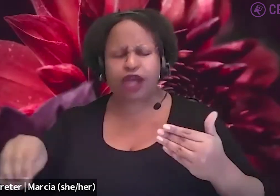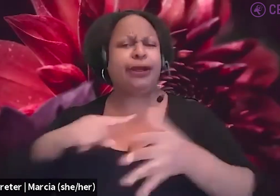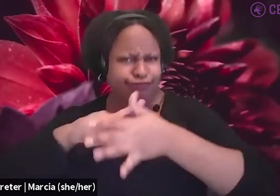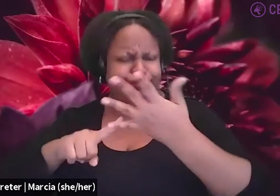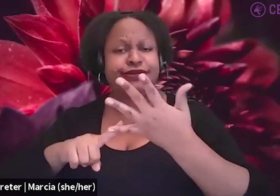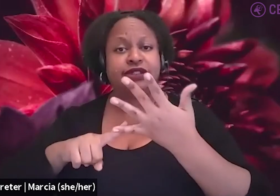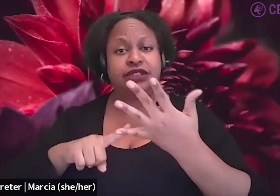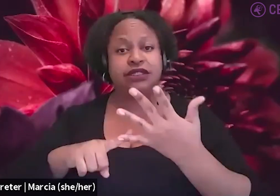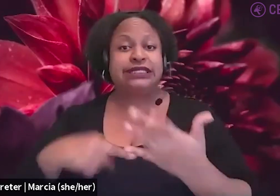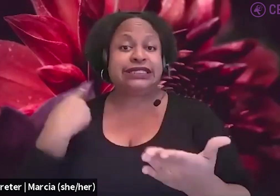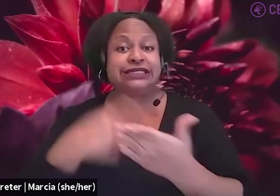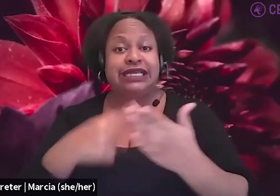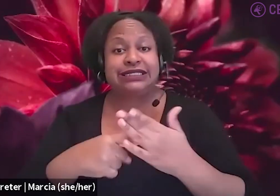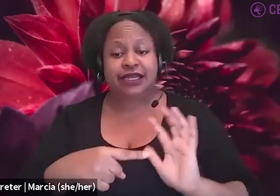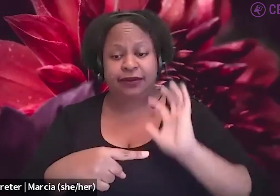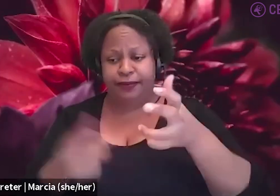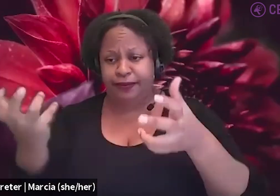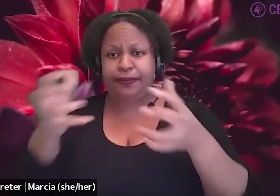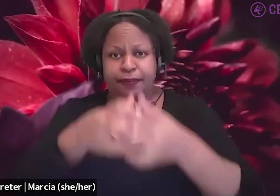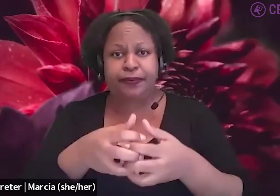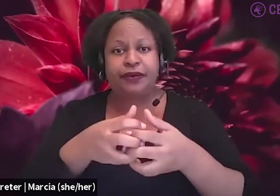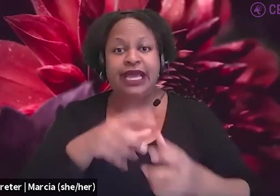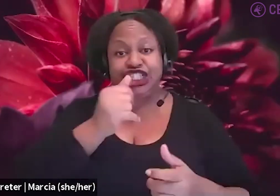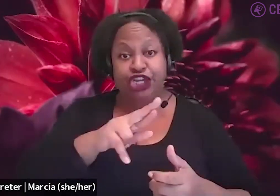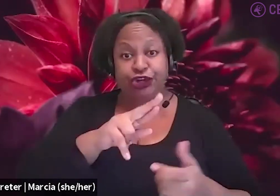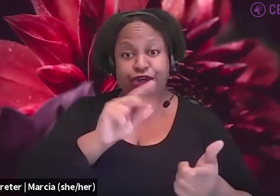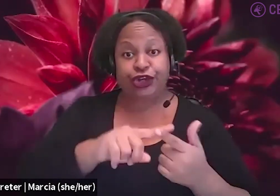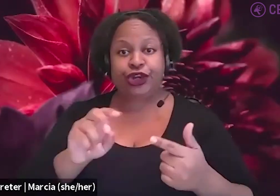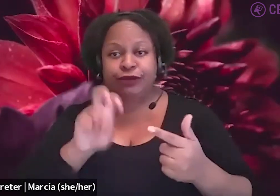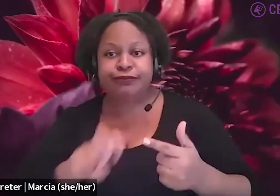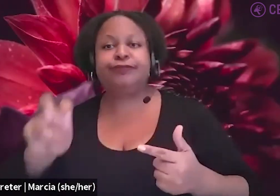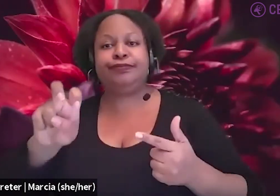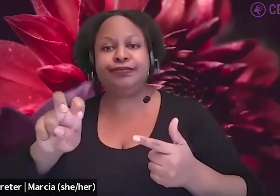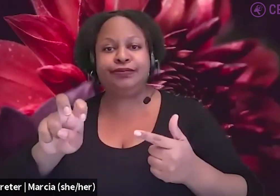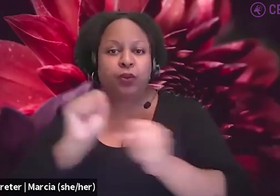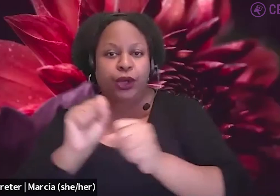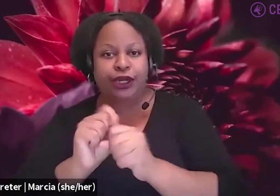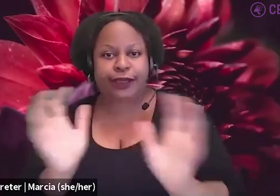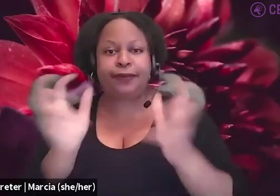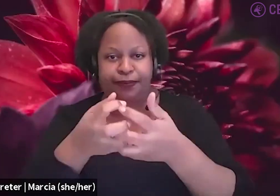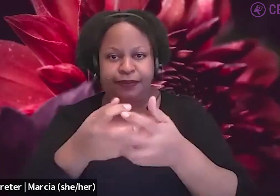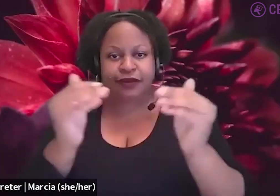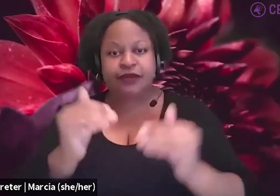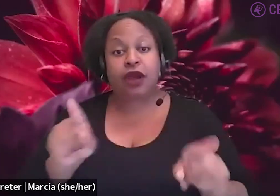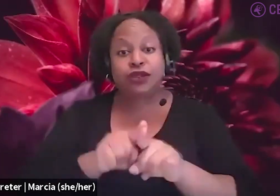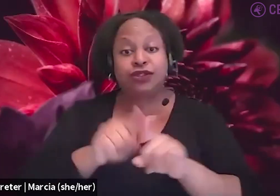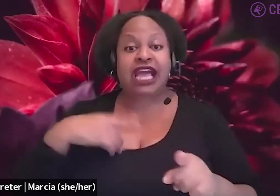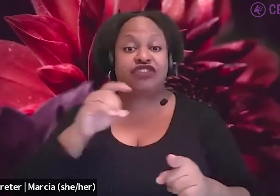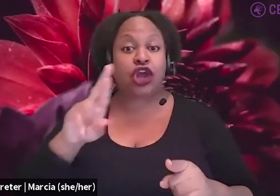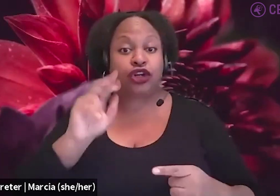intersection between gender and migration. We also have tonight Dr. Roberta K. Timothy.